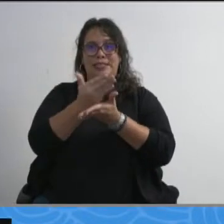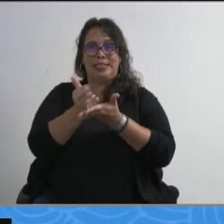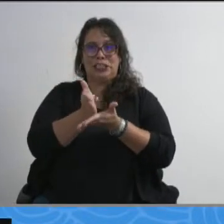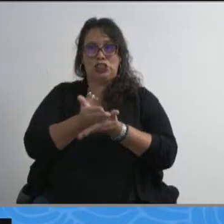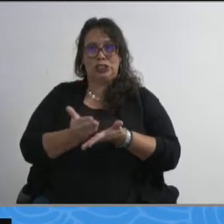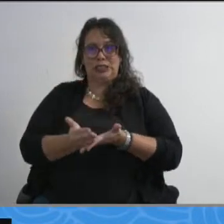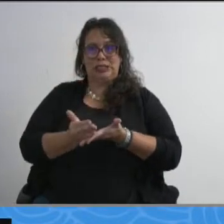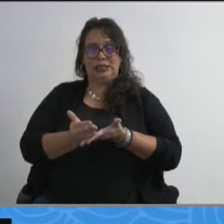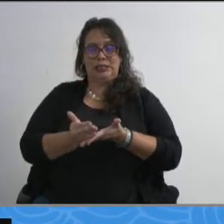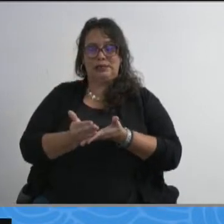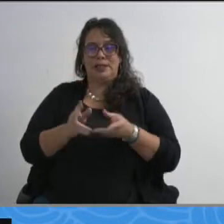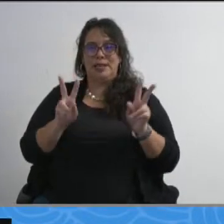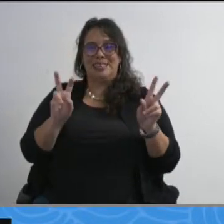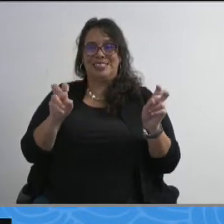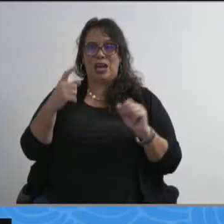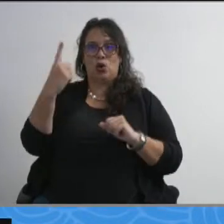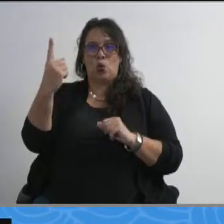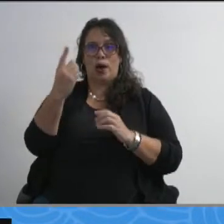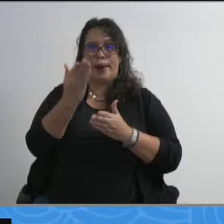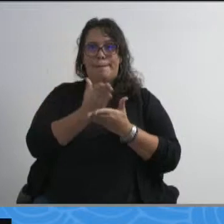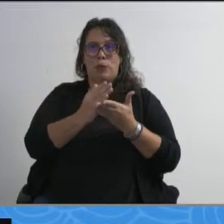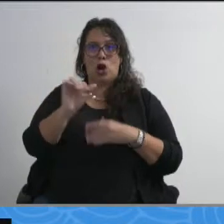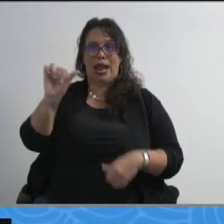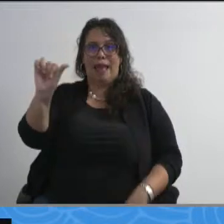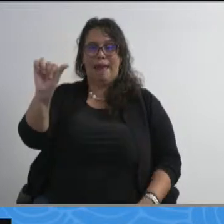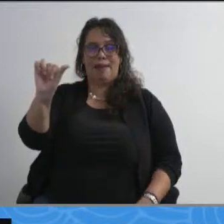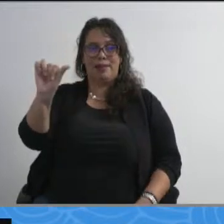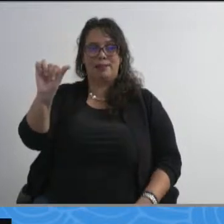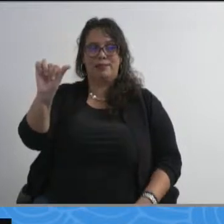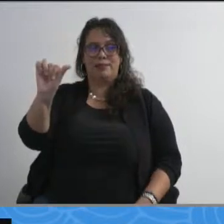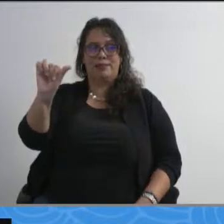Title I, Part A, Educator Equity is a revision.